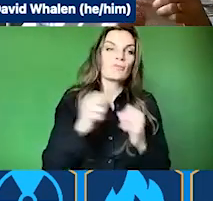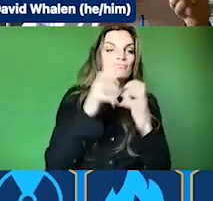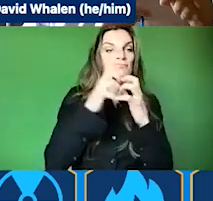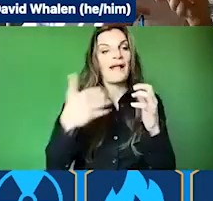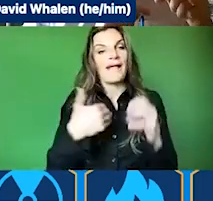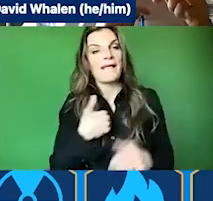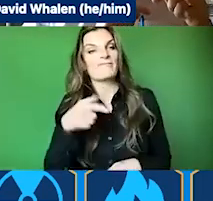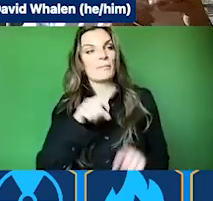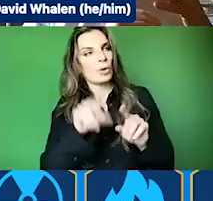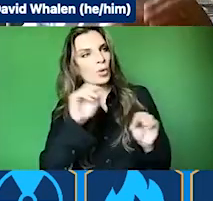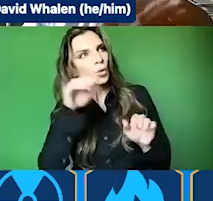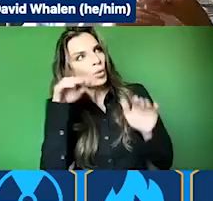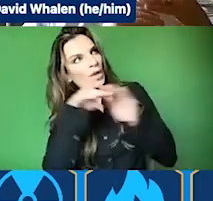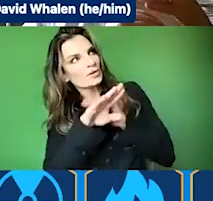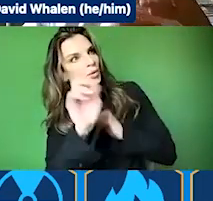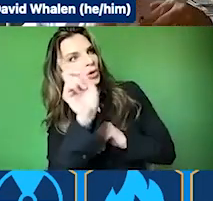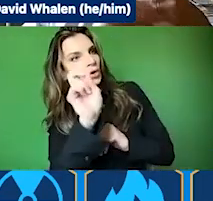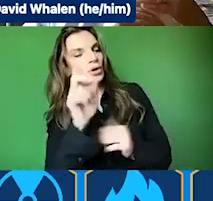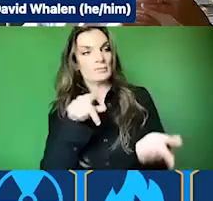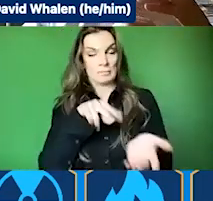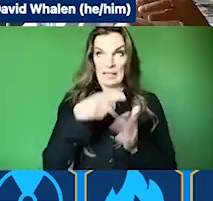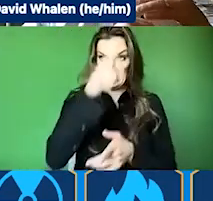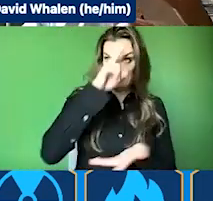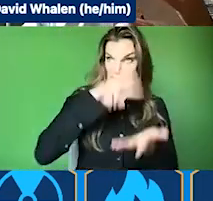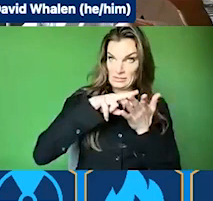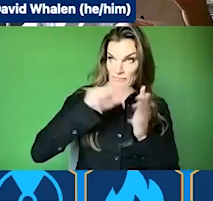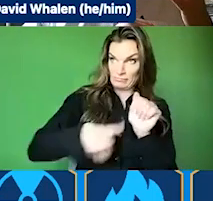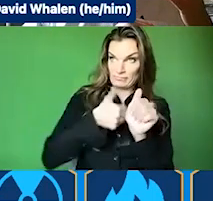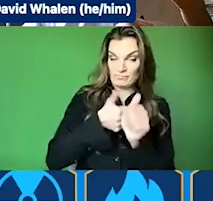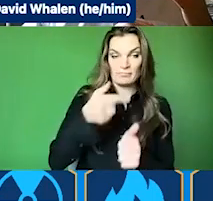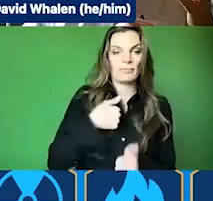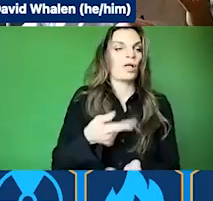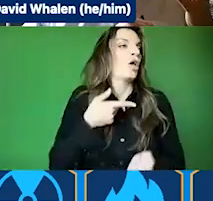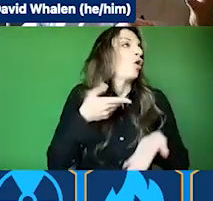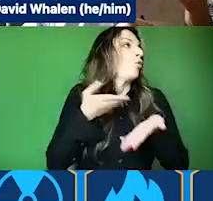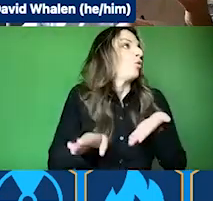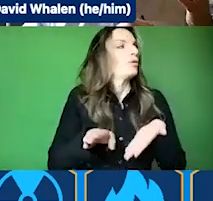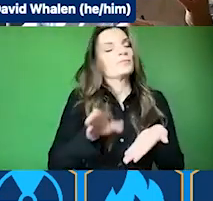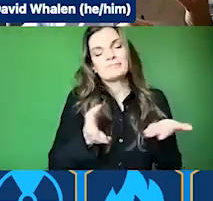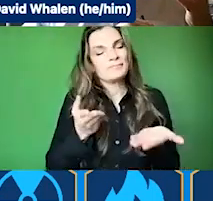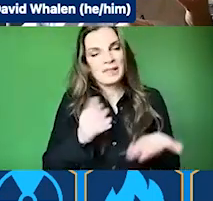That is not it. Barriers from an ableist standpoint is that. What are barriers?